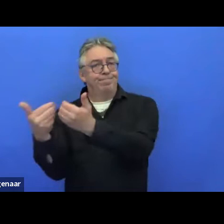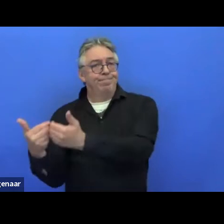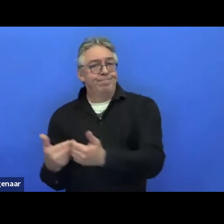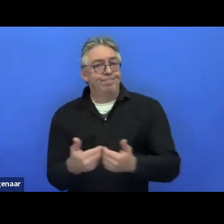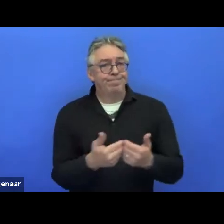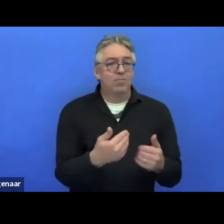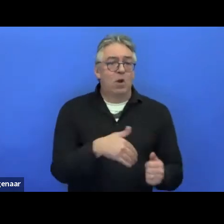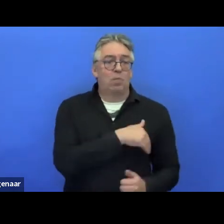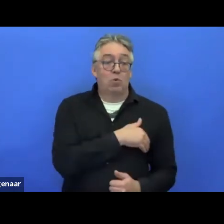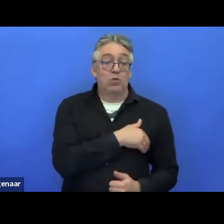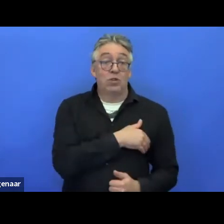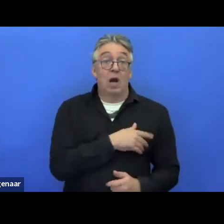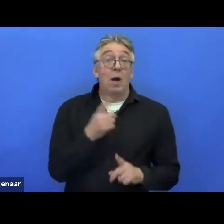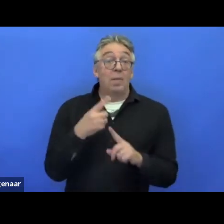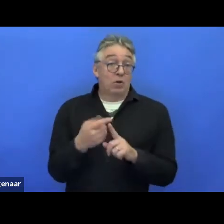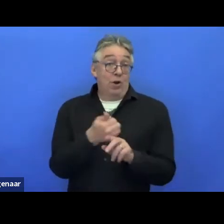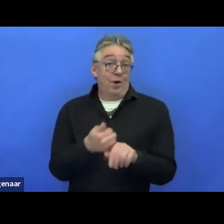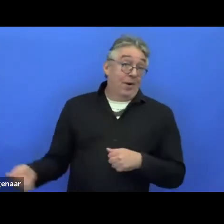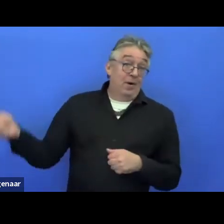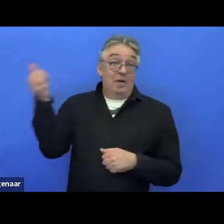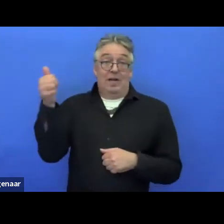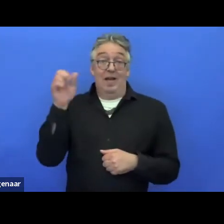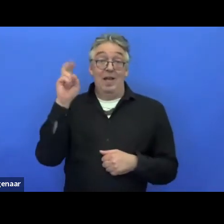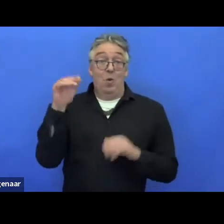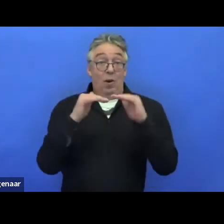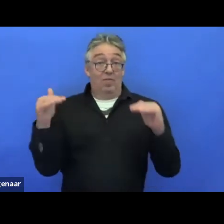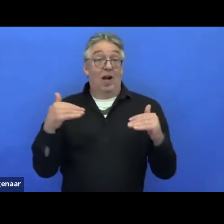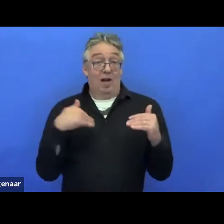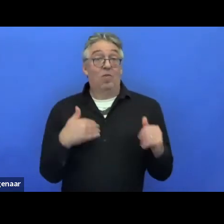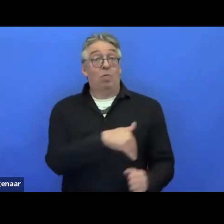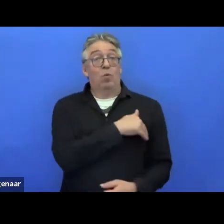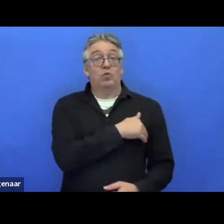We do complaints for business, we receive complaints from individuals,